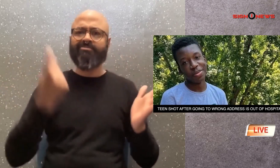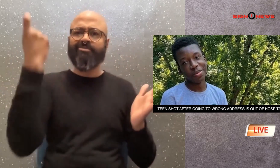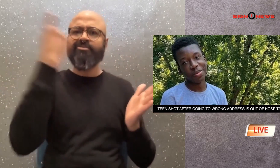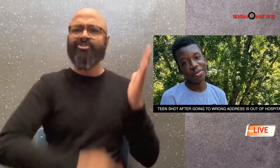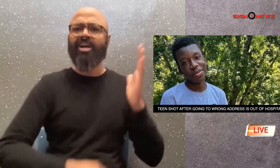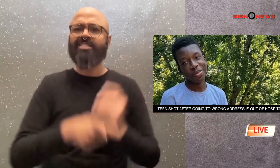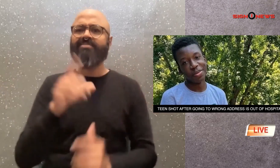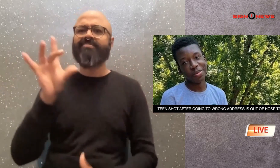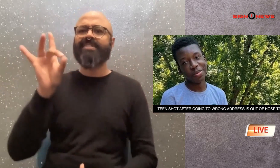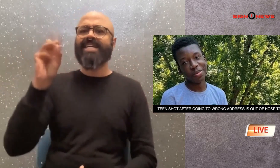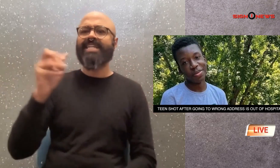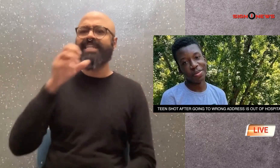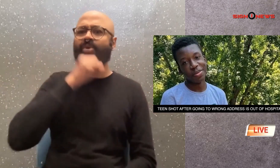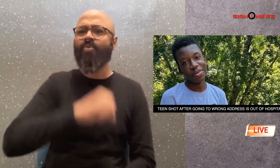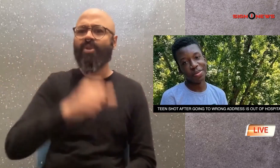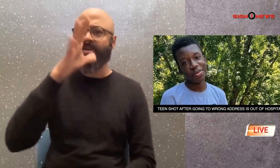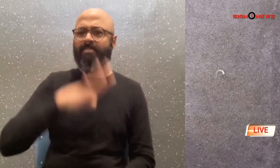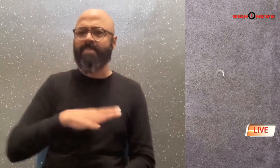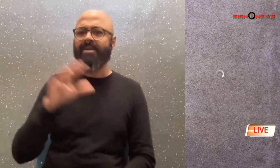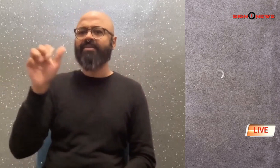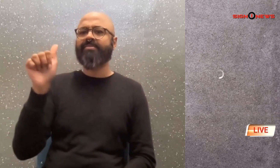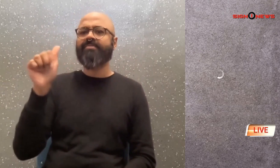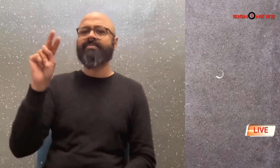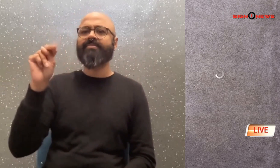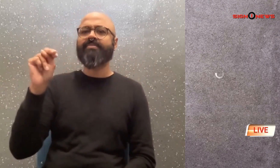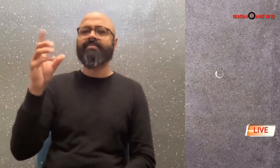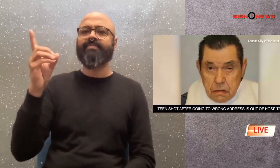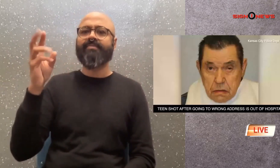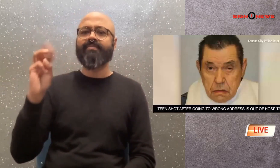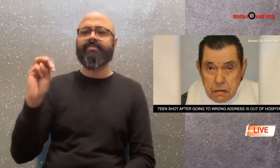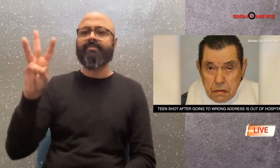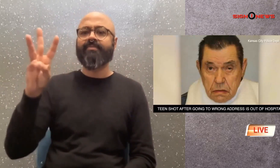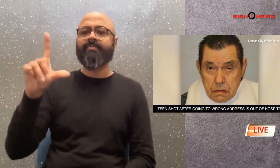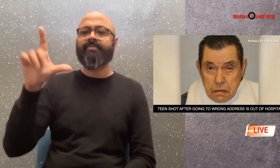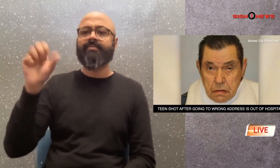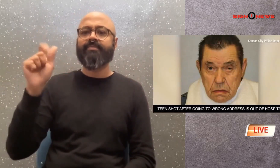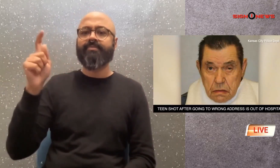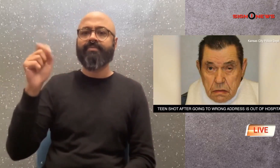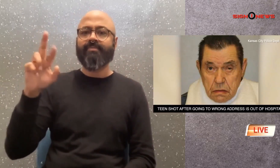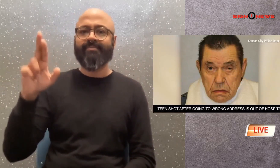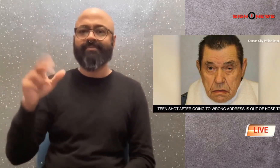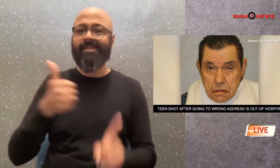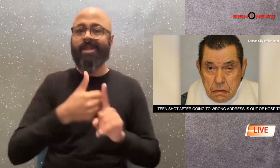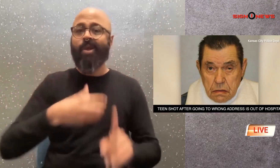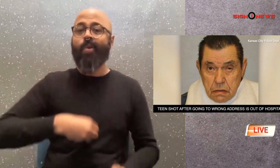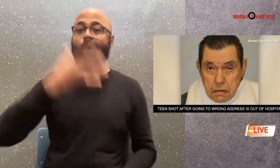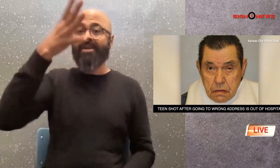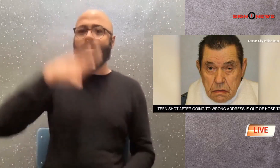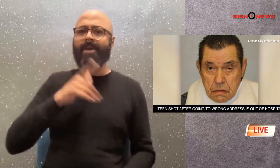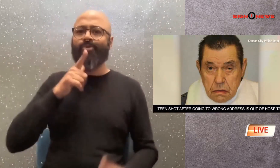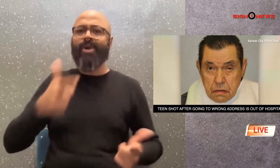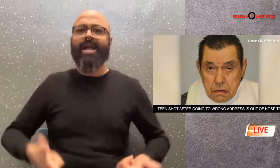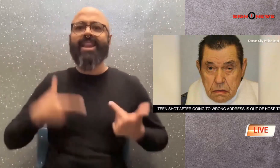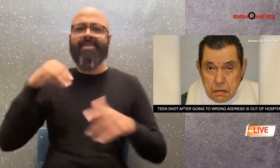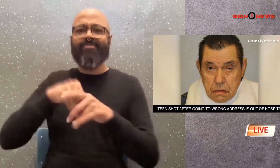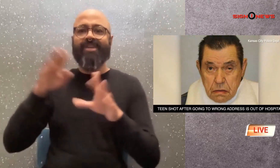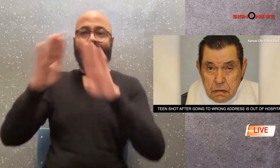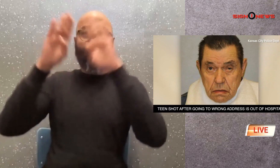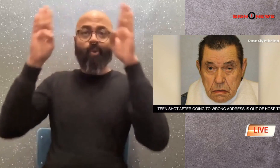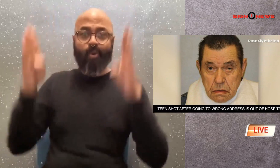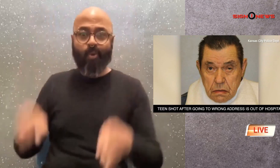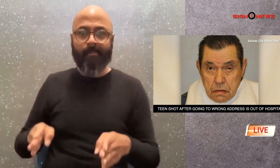prosecutors are charging 80-year-old Andrew Lester the white man who lives in the home